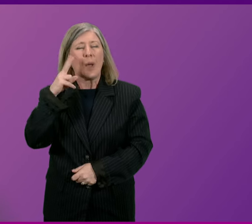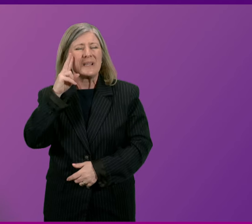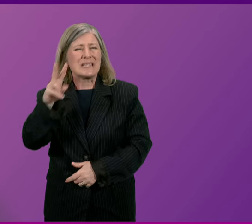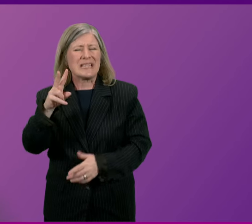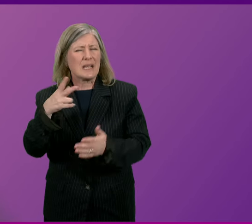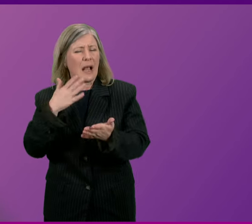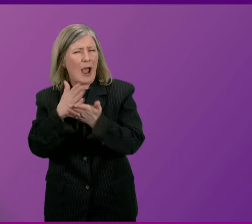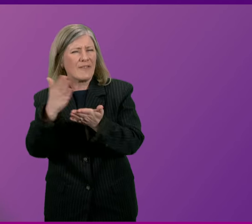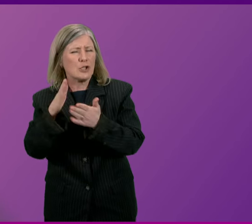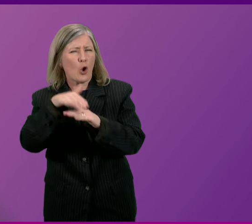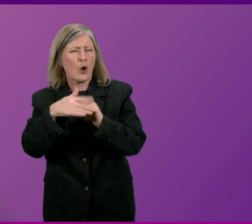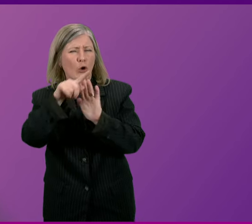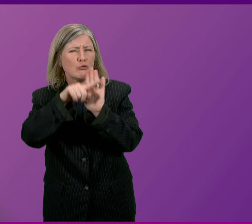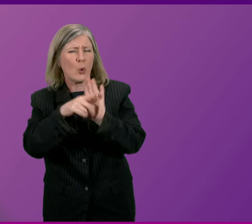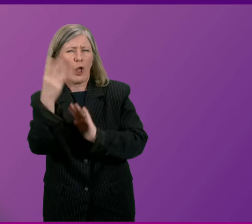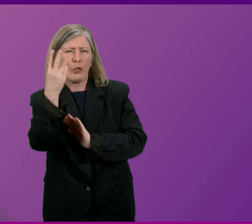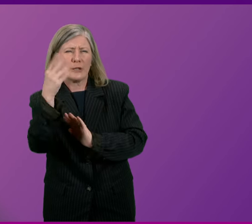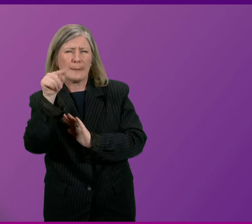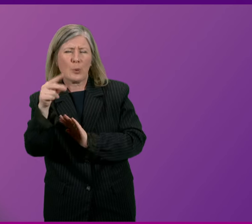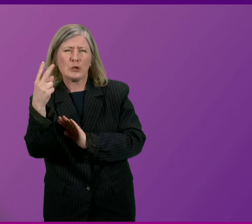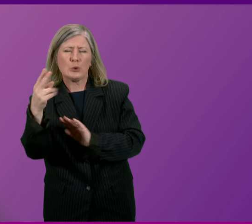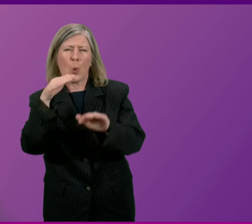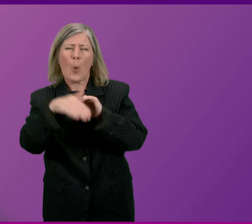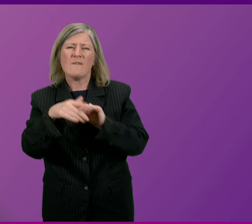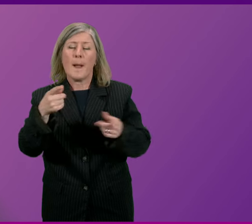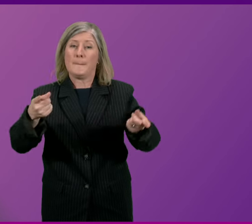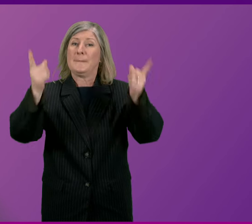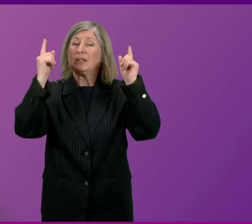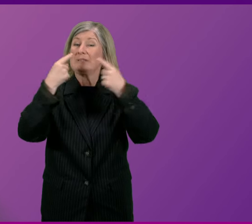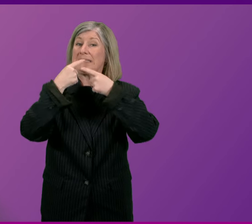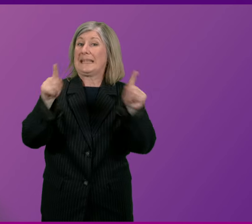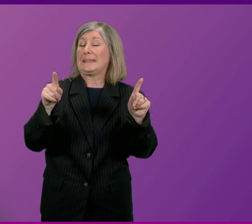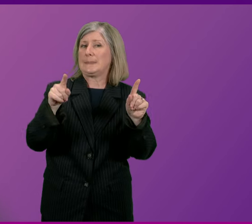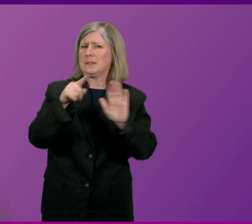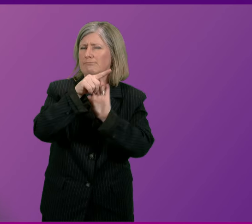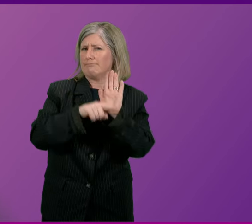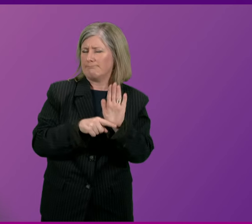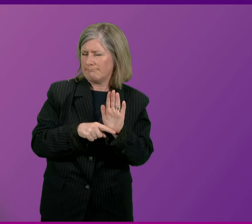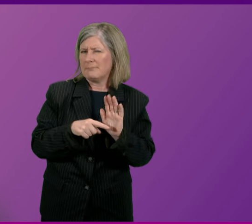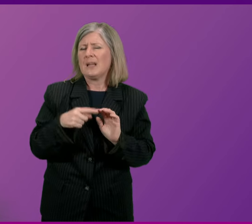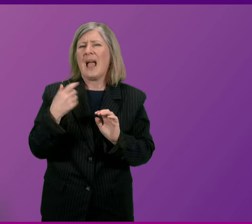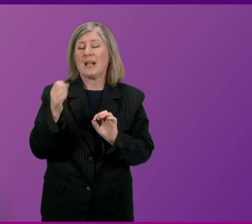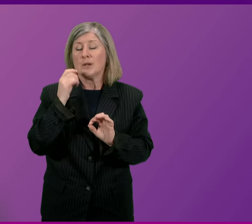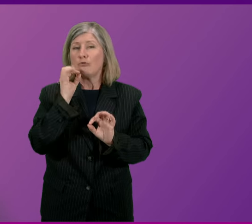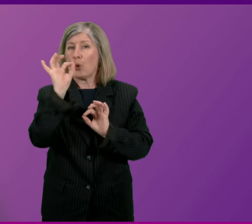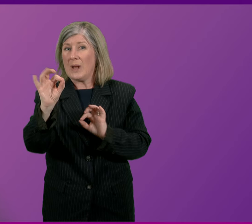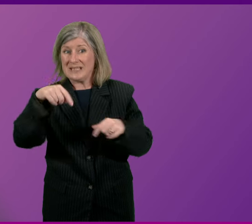on rule 13.2 of standing orders, regarding ministerial statements. In recent days, we have heard requests and attempts by the Conservatives, including in questions at First